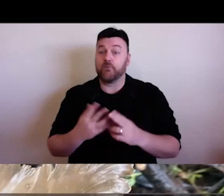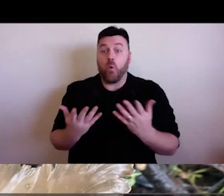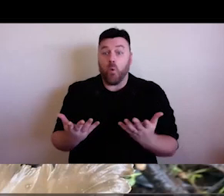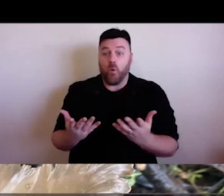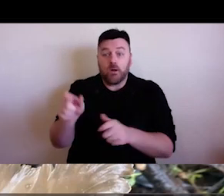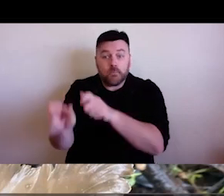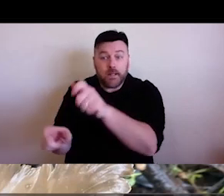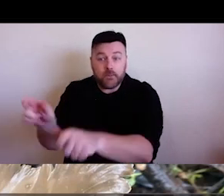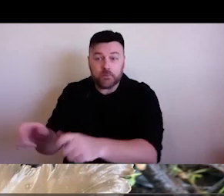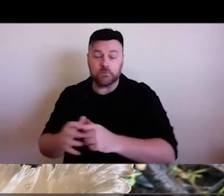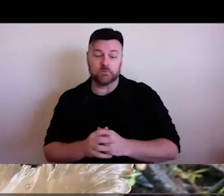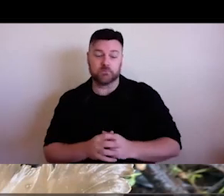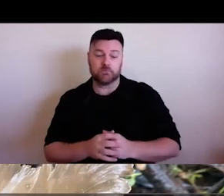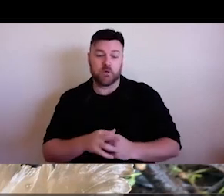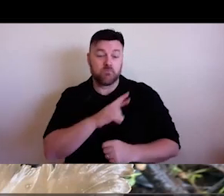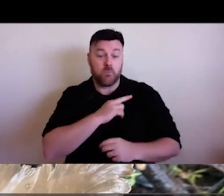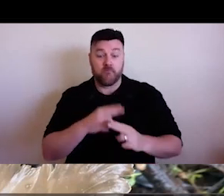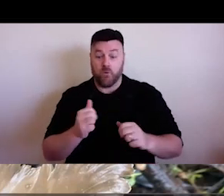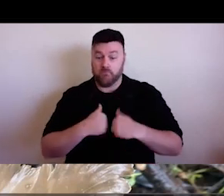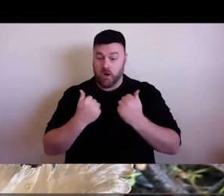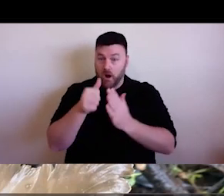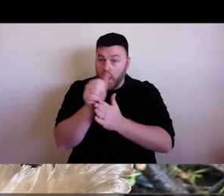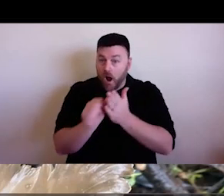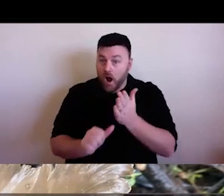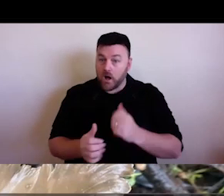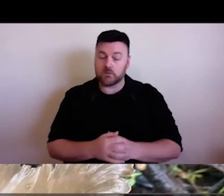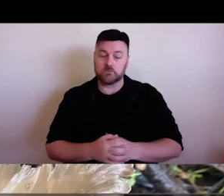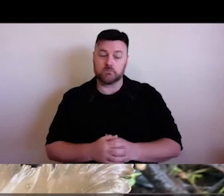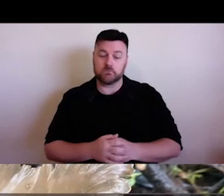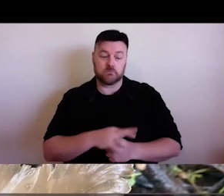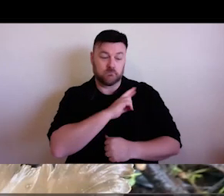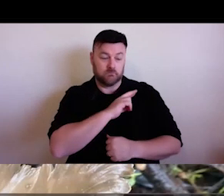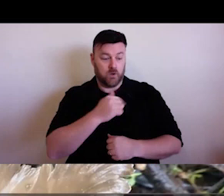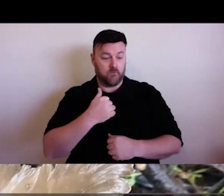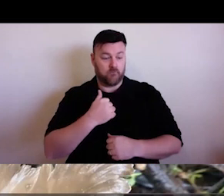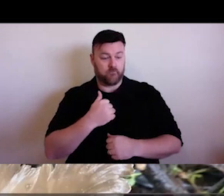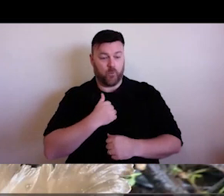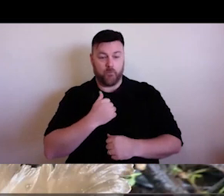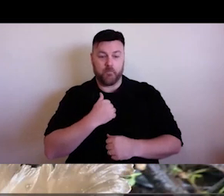your artform, for the centres that you work in, and, perhaps, overall,